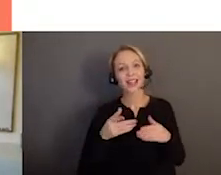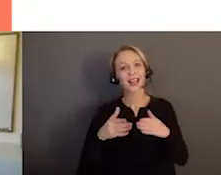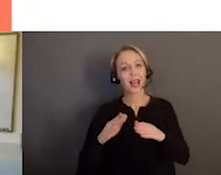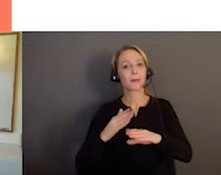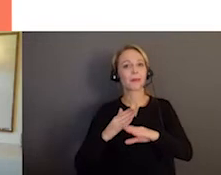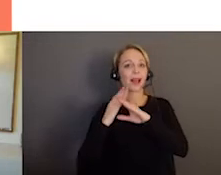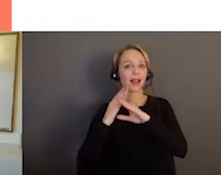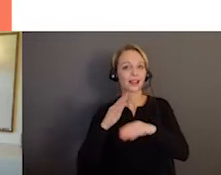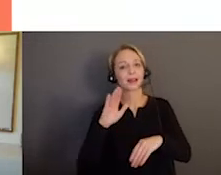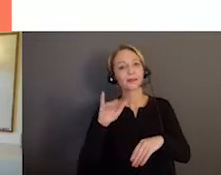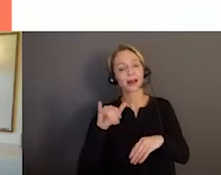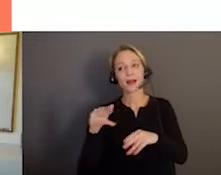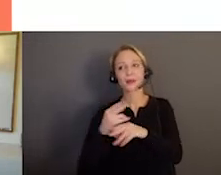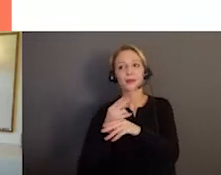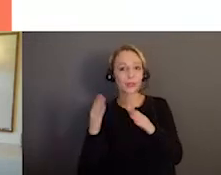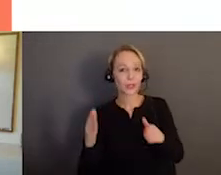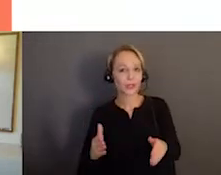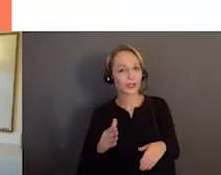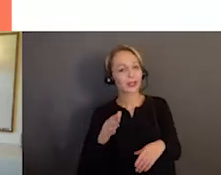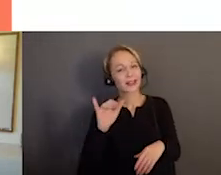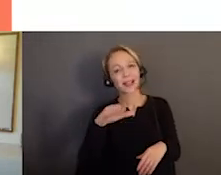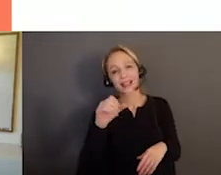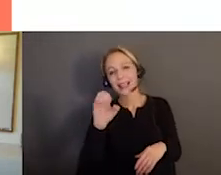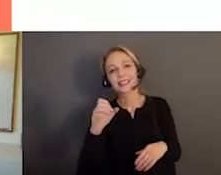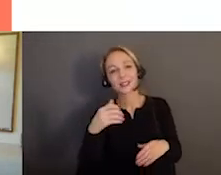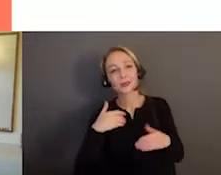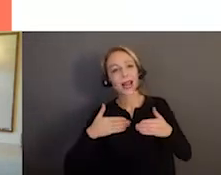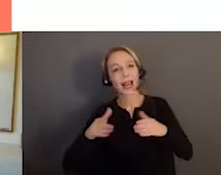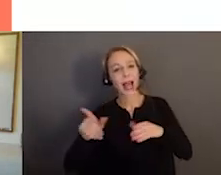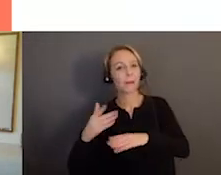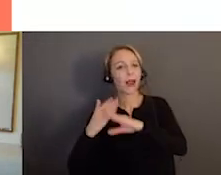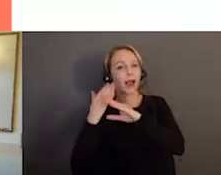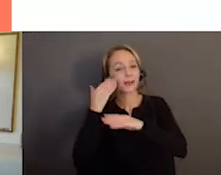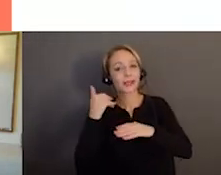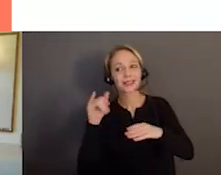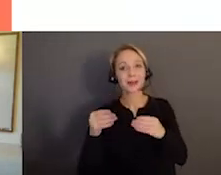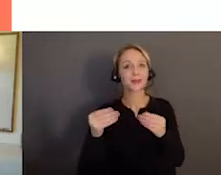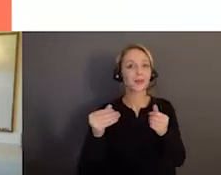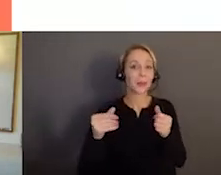IN OUR CASE WE ALLOWED BLOCKING BY THE USER, WE WAITING